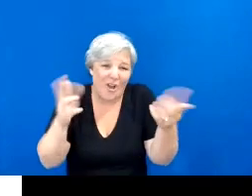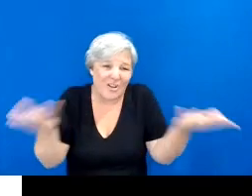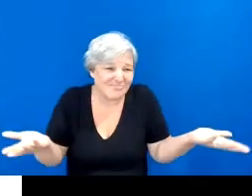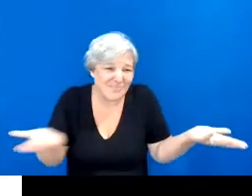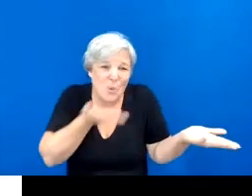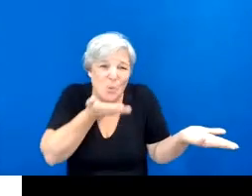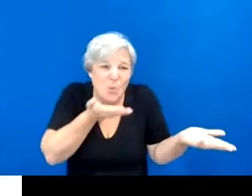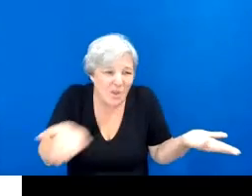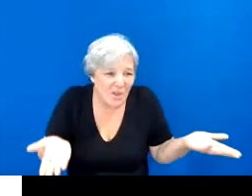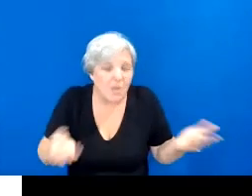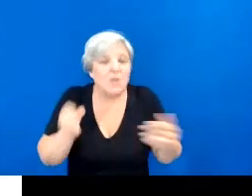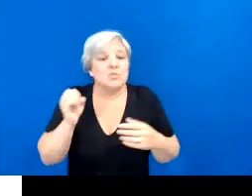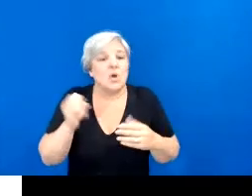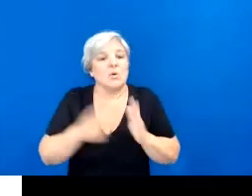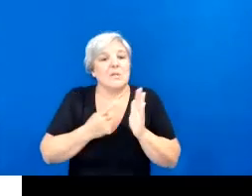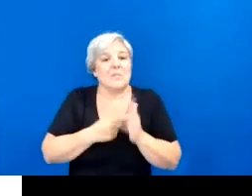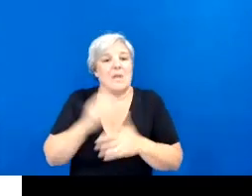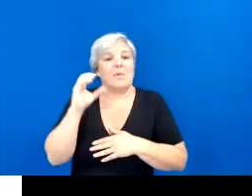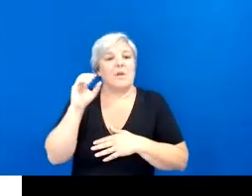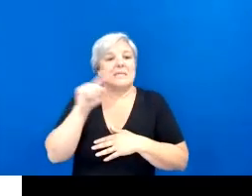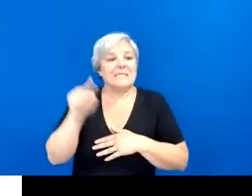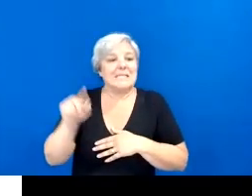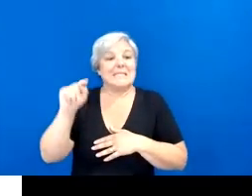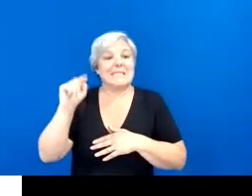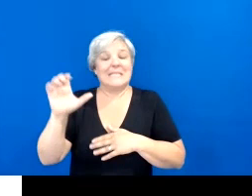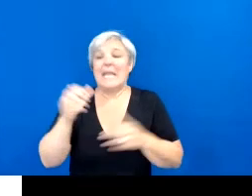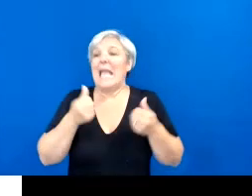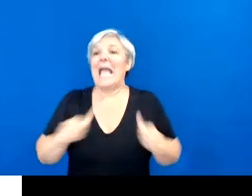And zero cost materials are going to be any materials that are free of cost